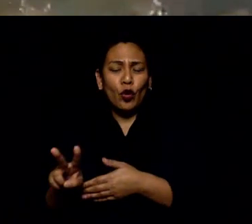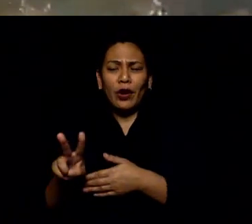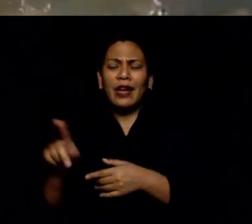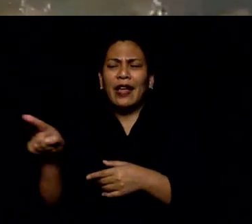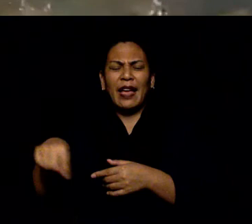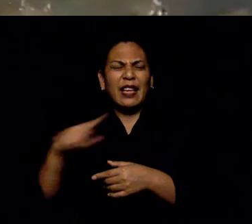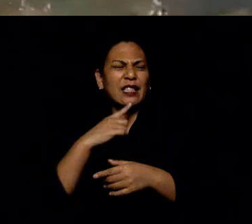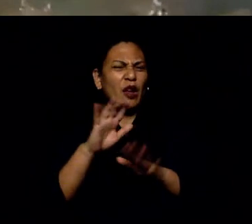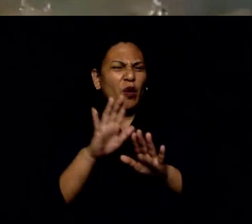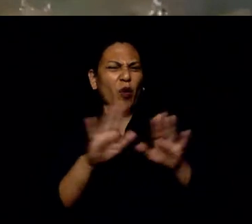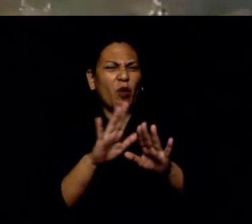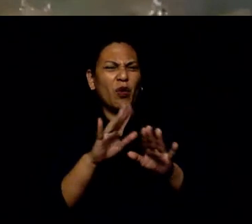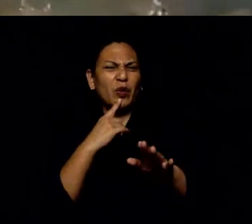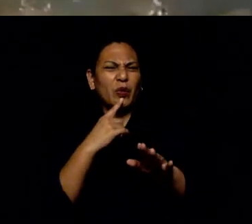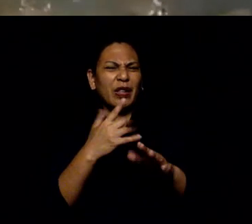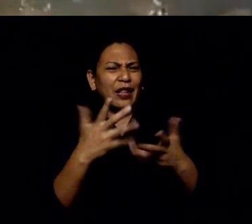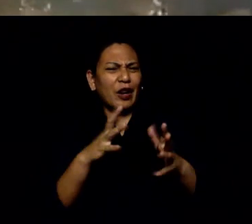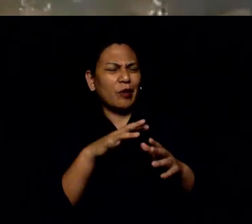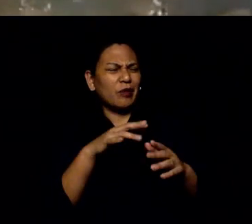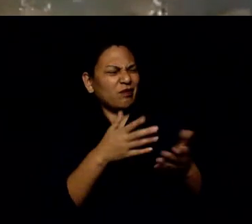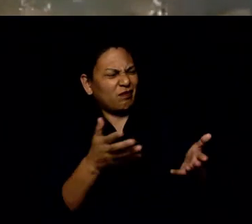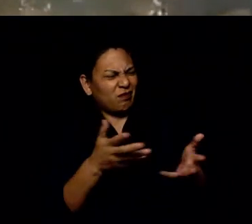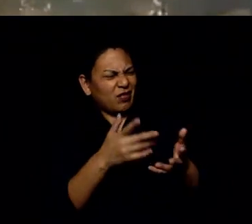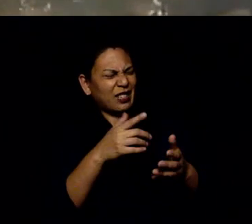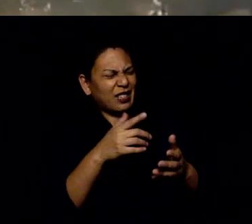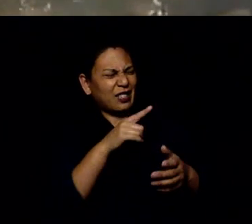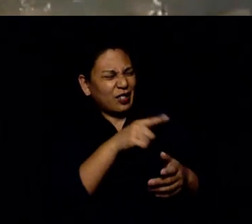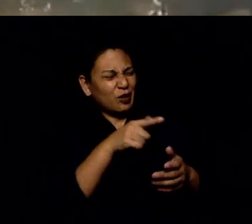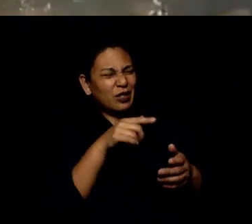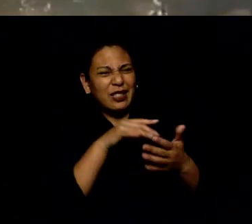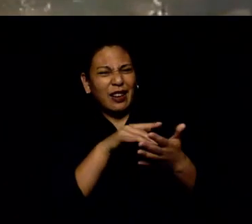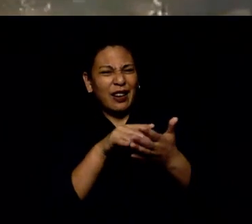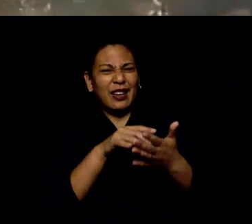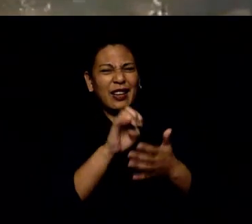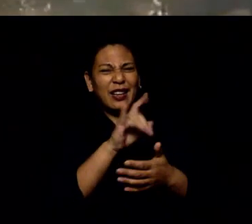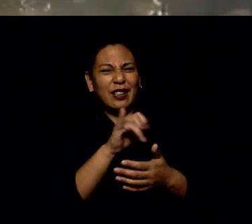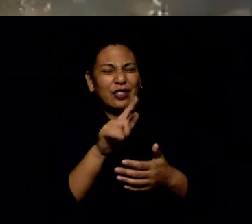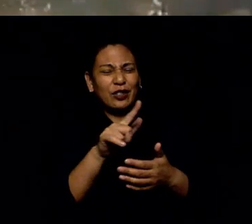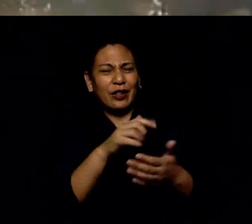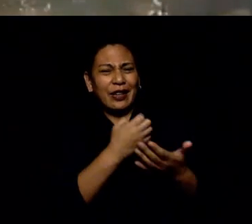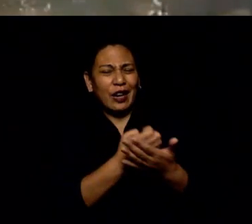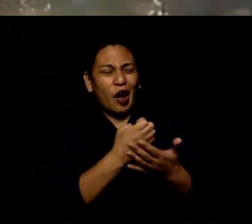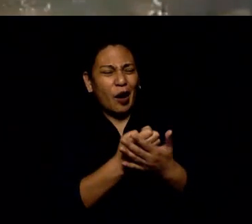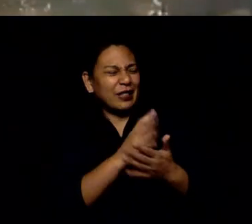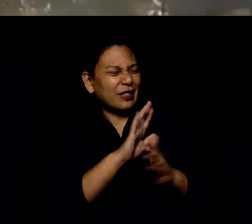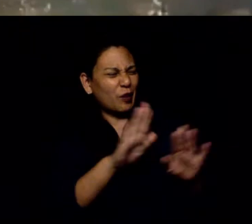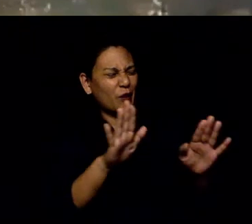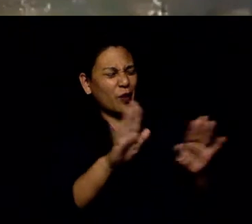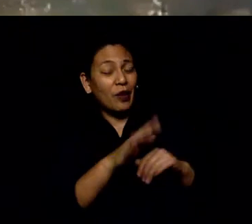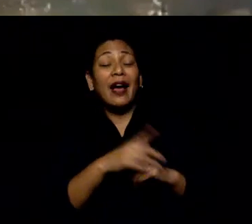Cause they didn't want me studying ecological economics. Then I tried to do at the University of British Columbia.